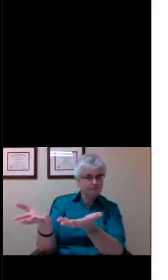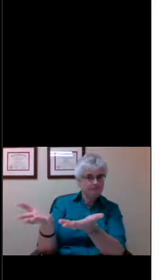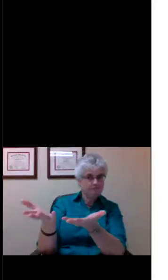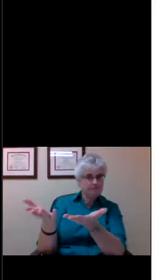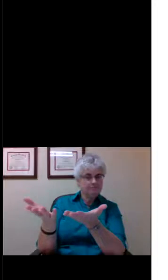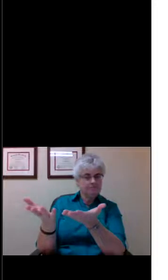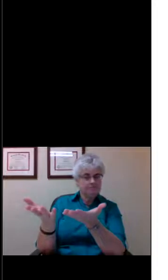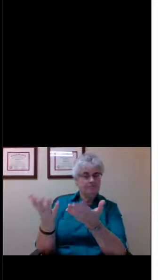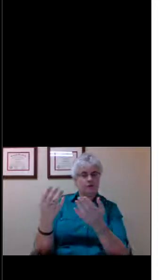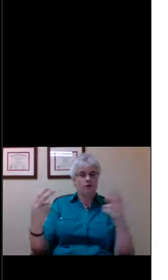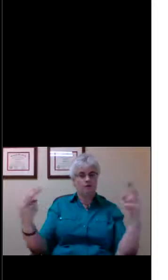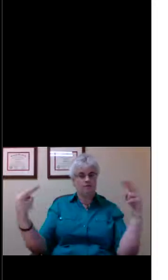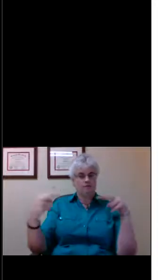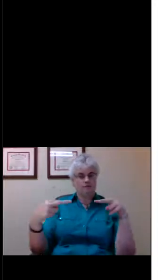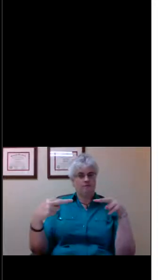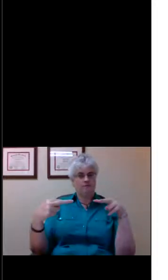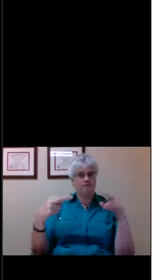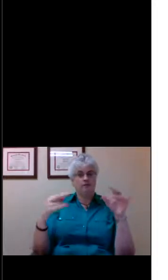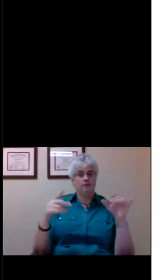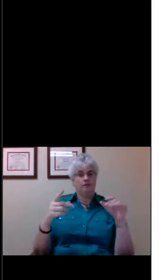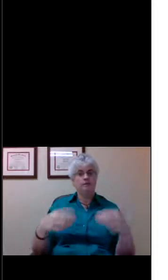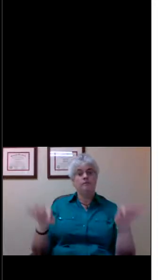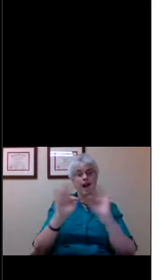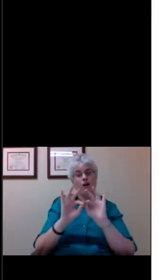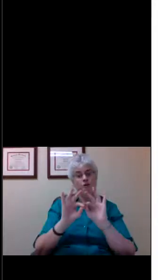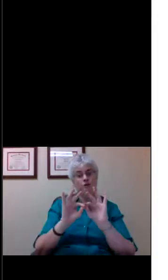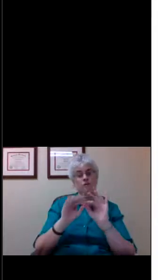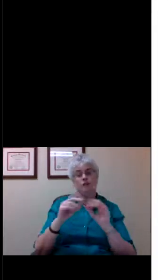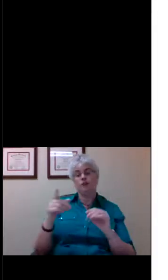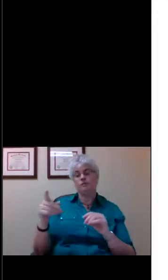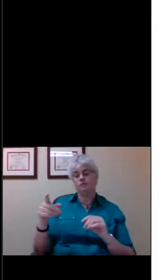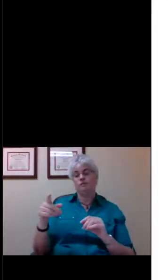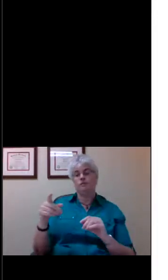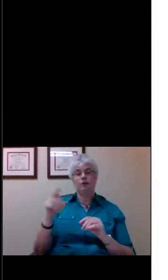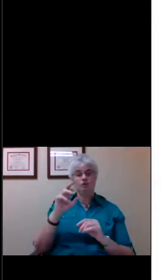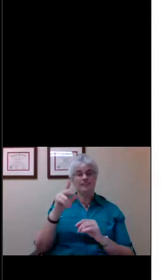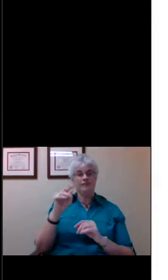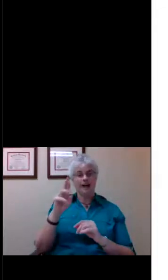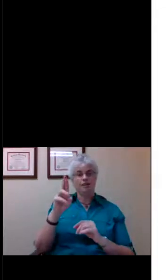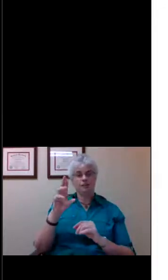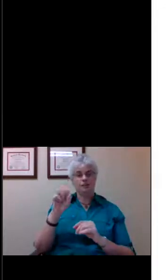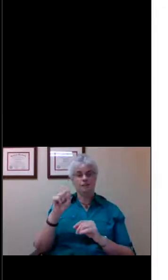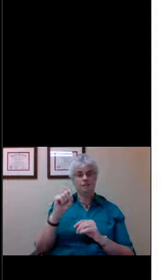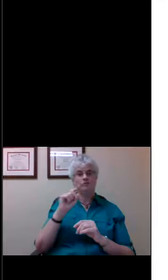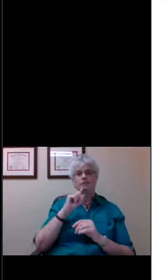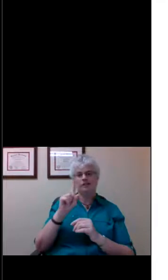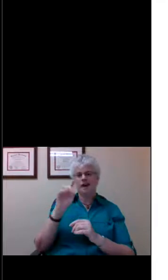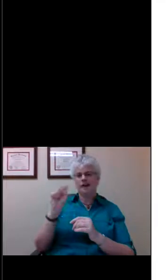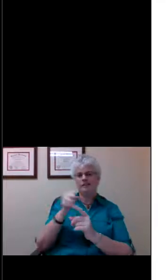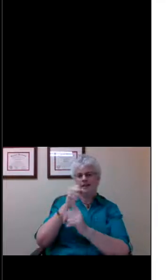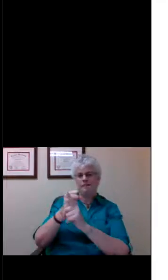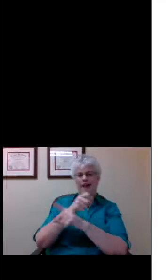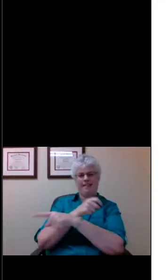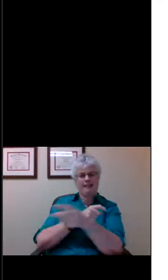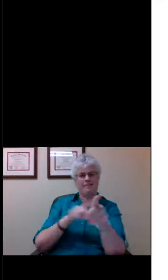have a voice in the process. And that was very valuable because the risk factors